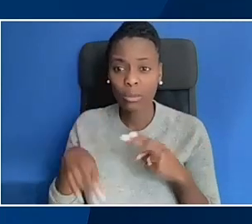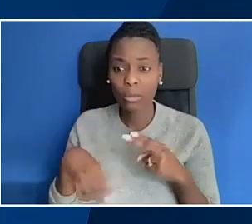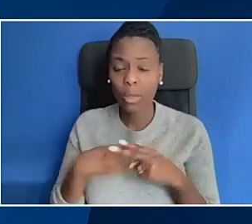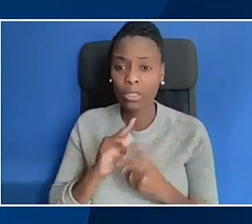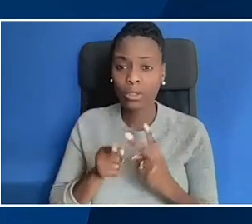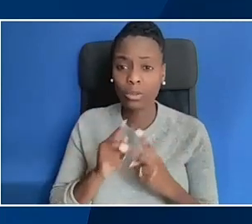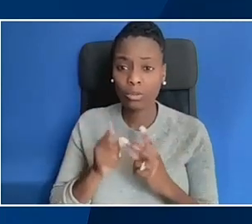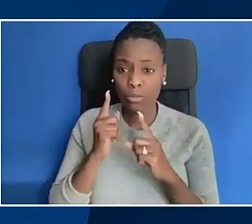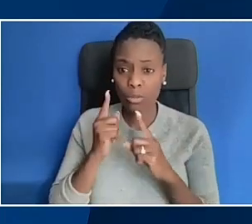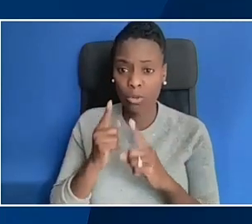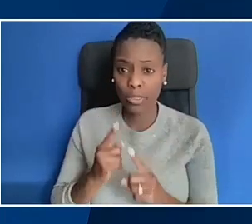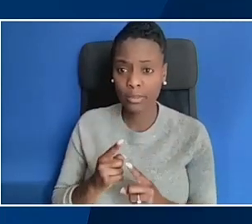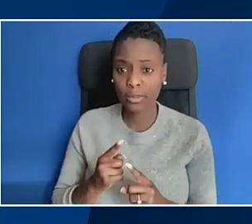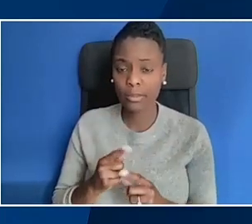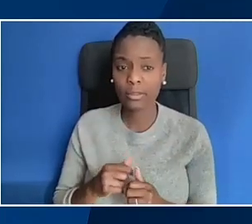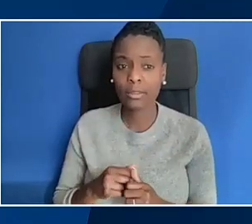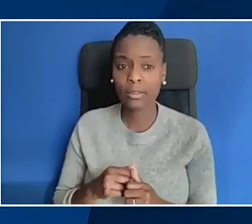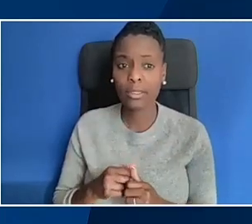If there's any movement of any kind?